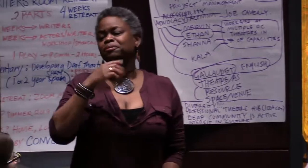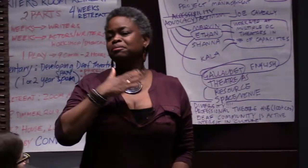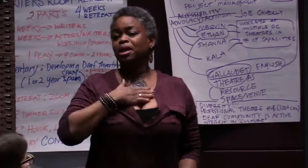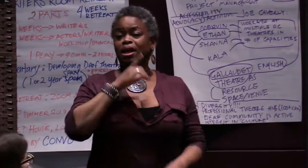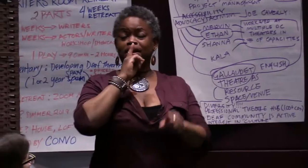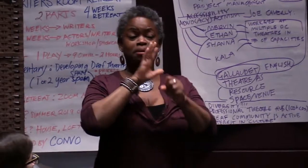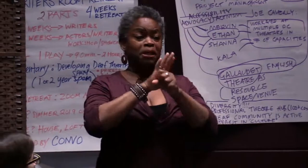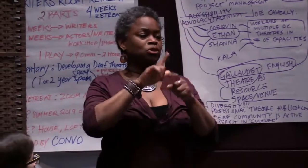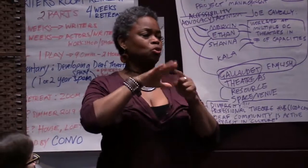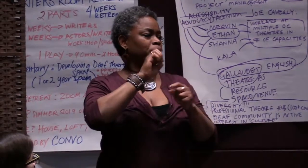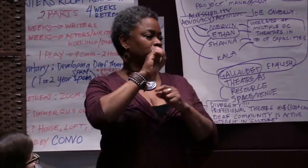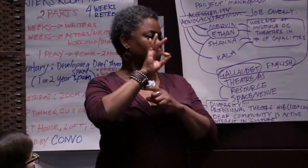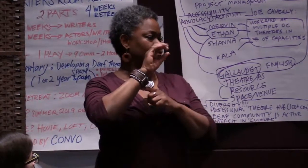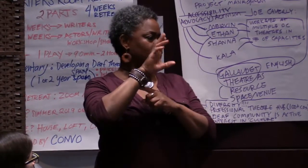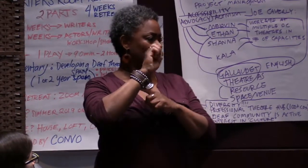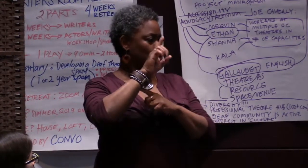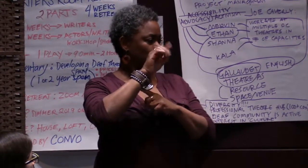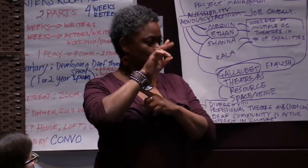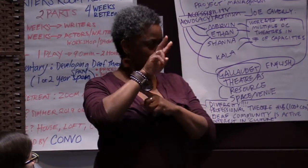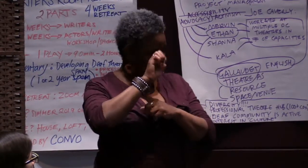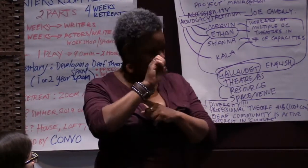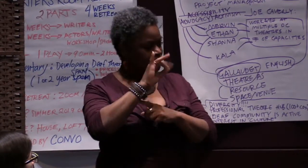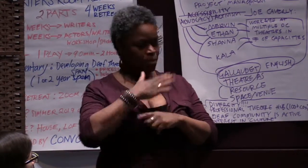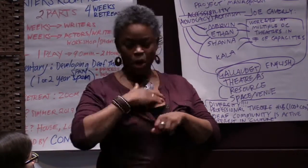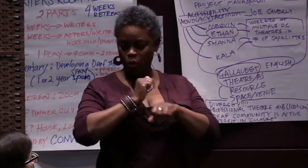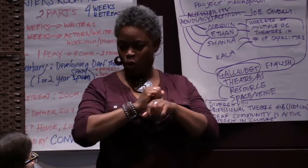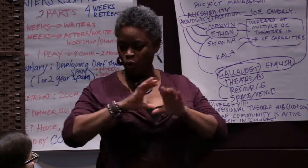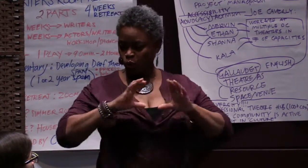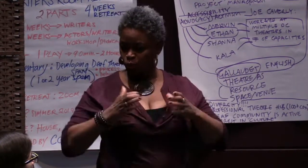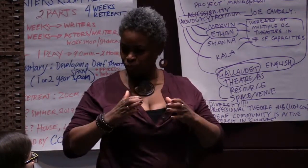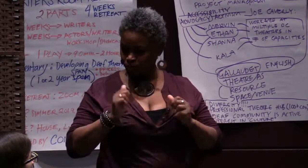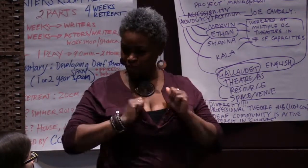[Female Interpreter] I'm Michelle. My commitment